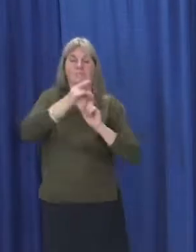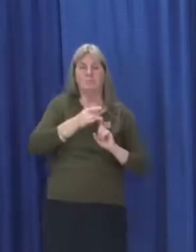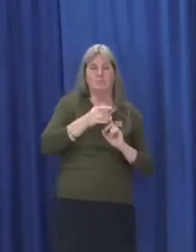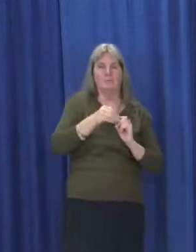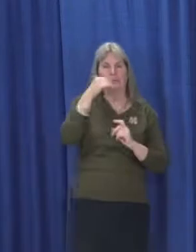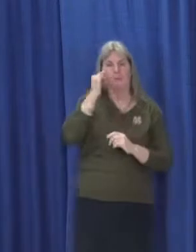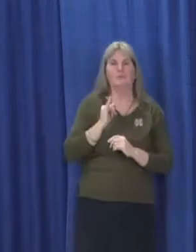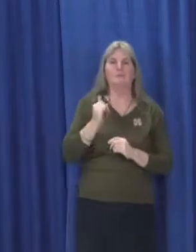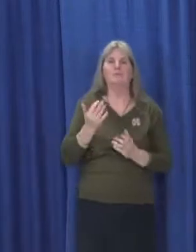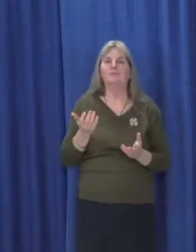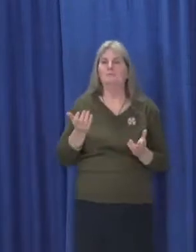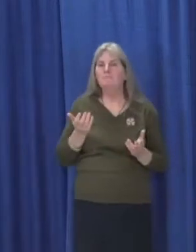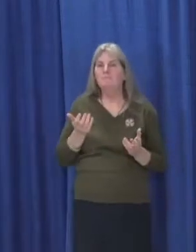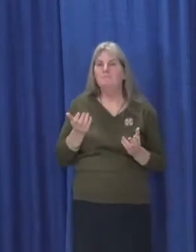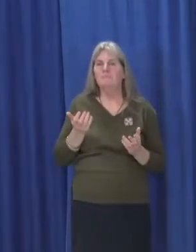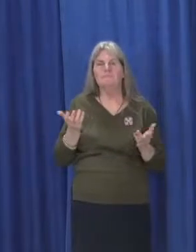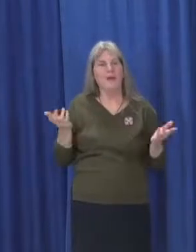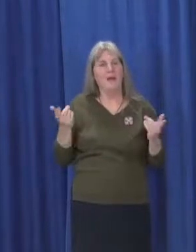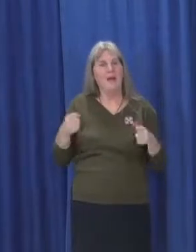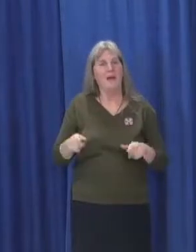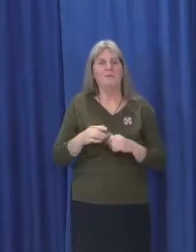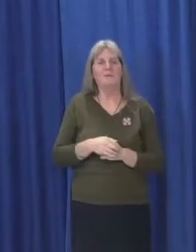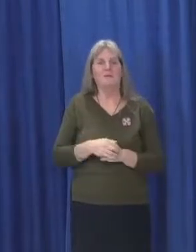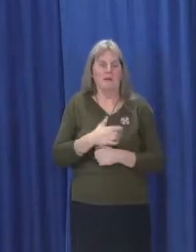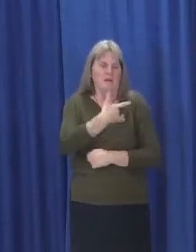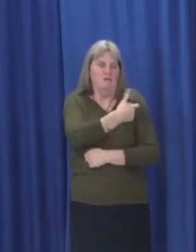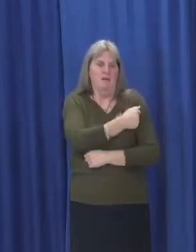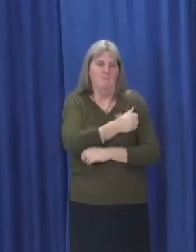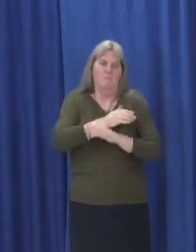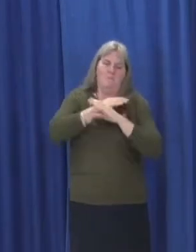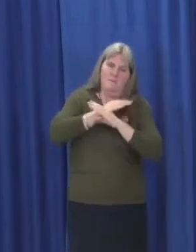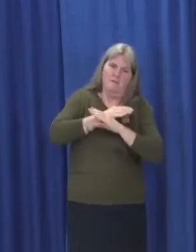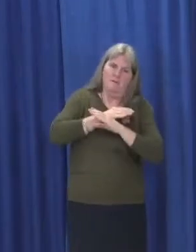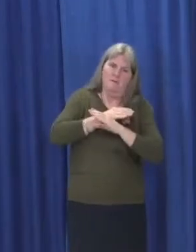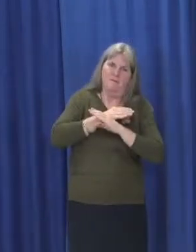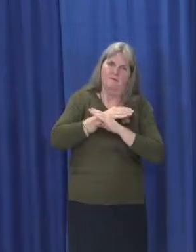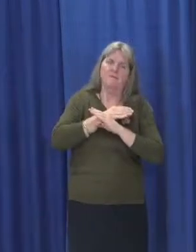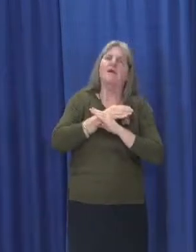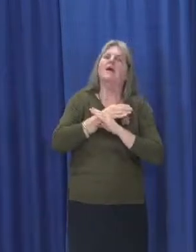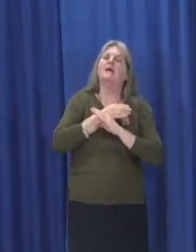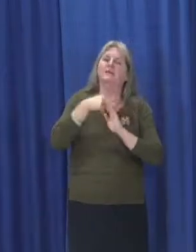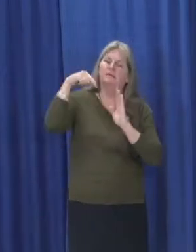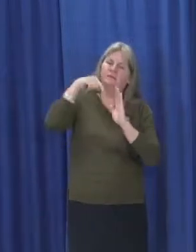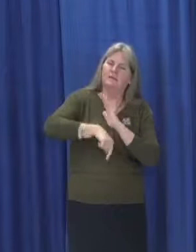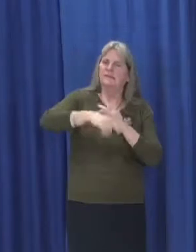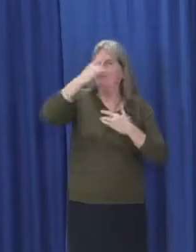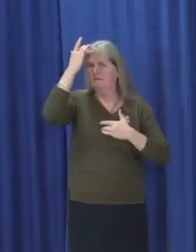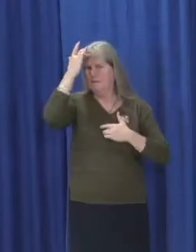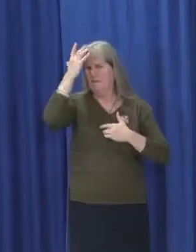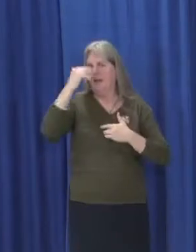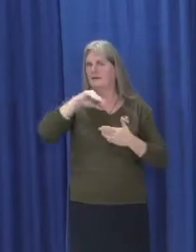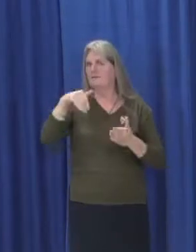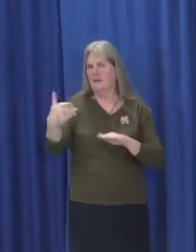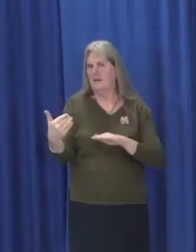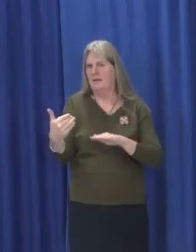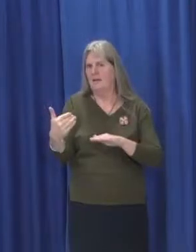COVID home and the vaccine is essential to prevent severe illness and staff, everyone has